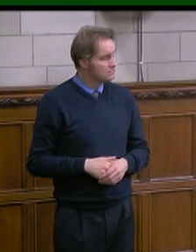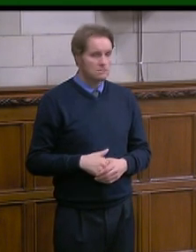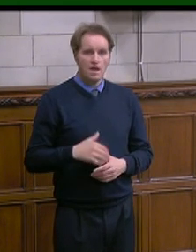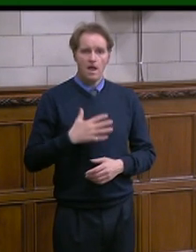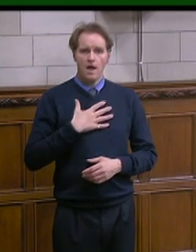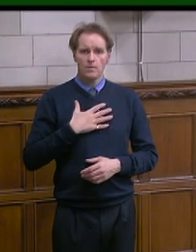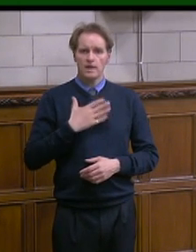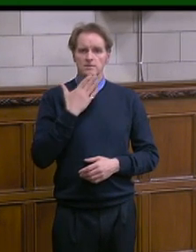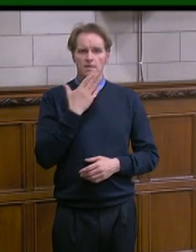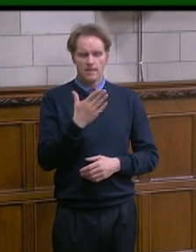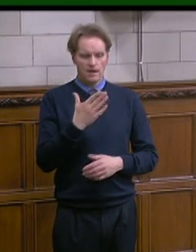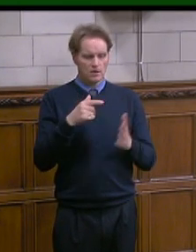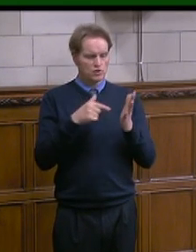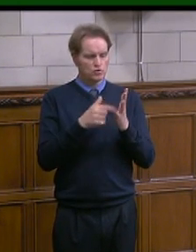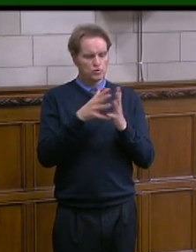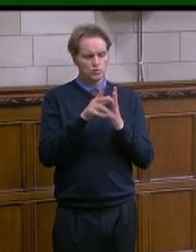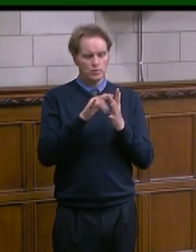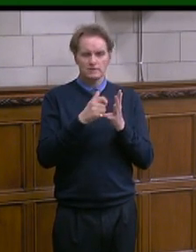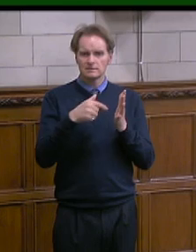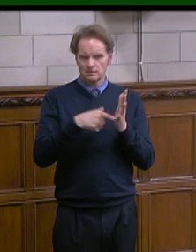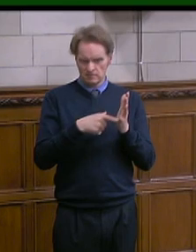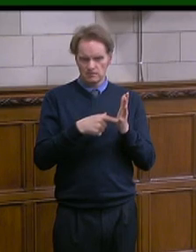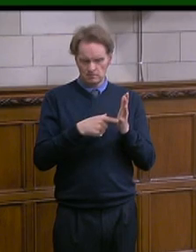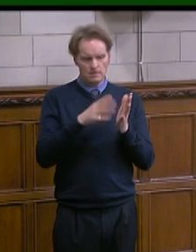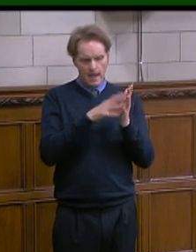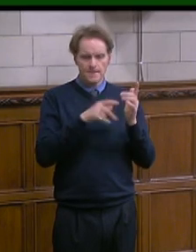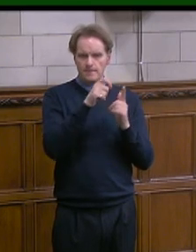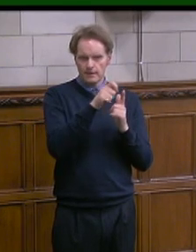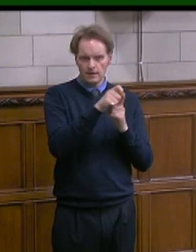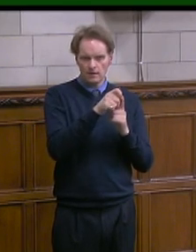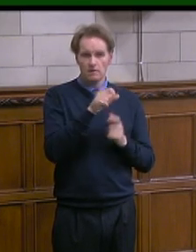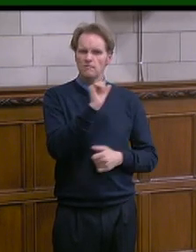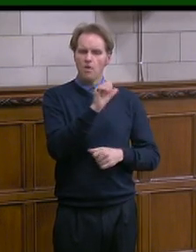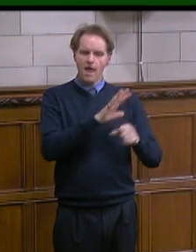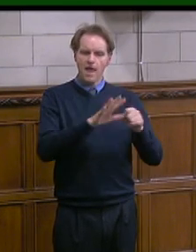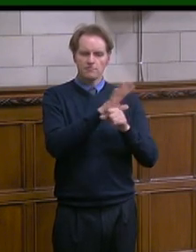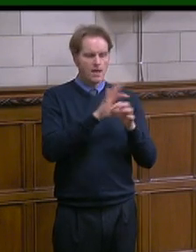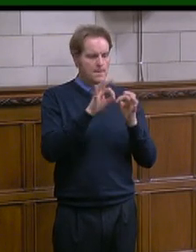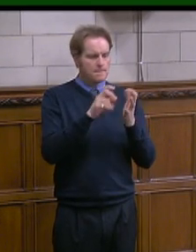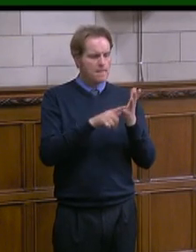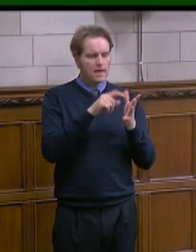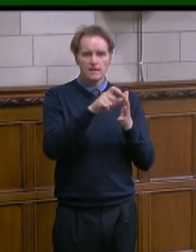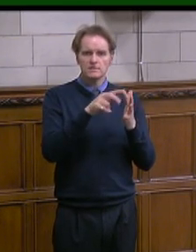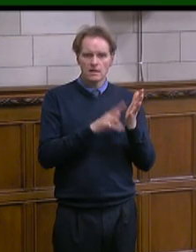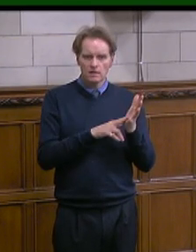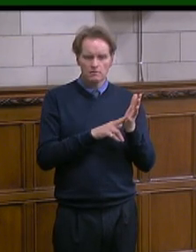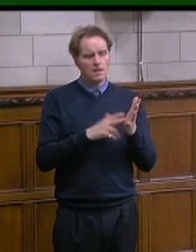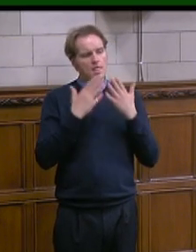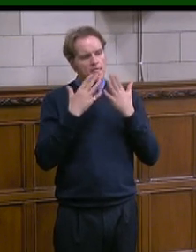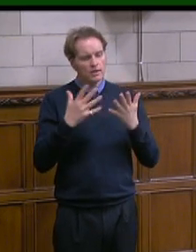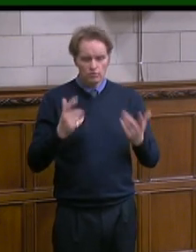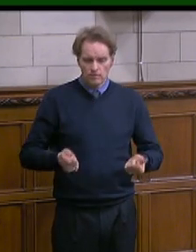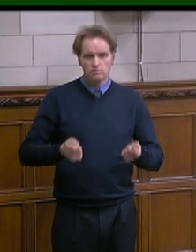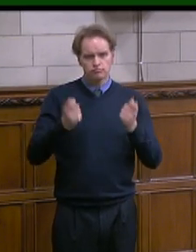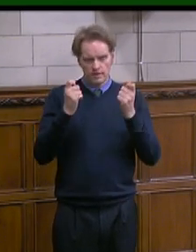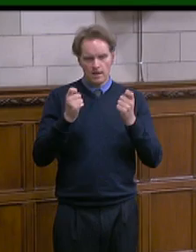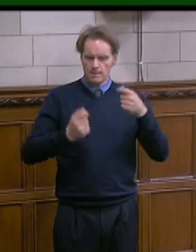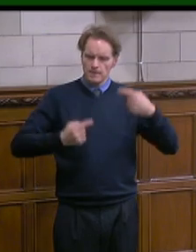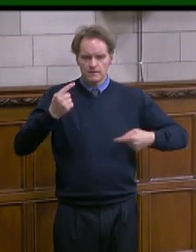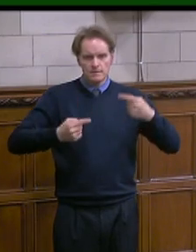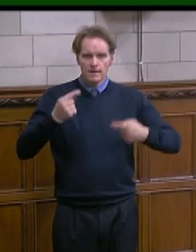Friend the Member for Blaydon for securing and opening this important debate on BSL.